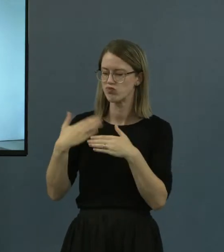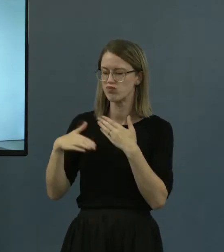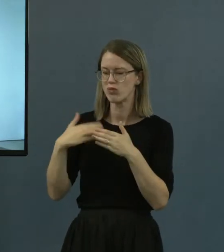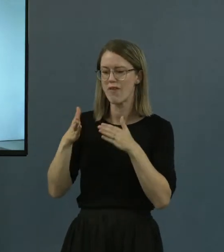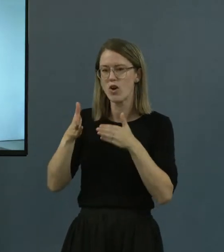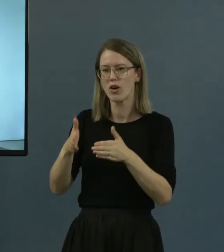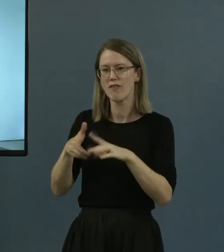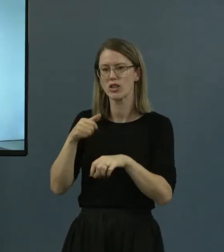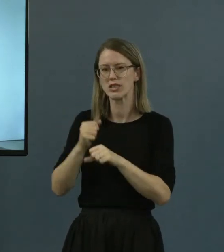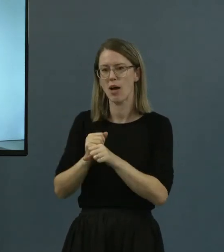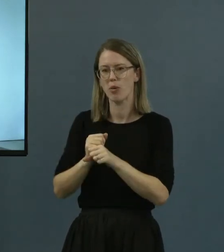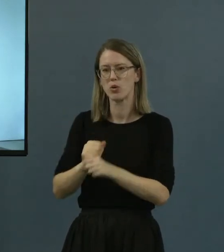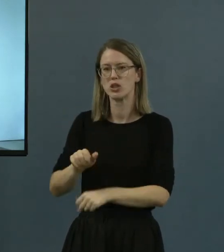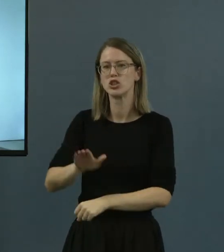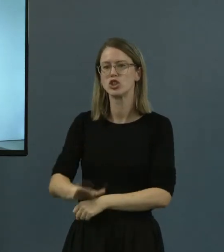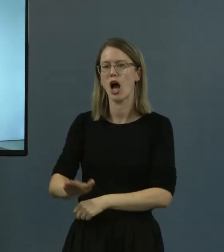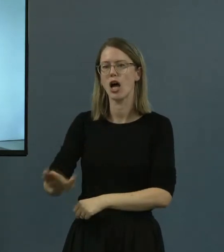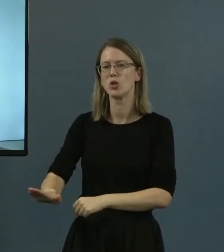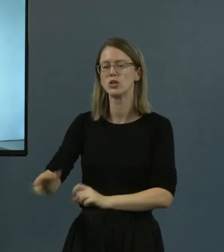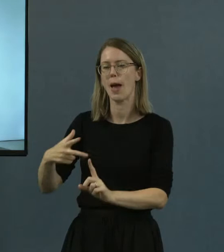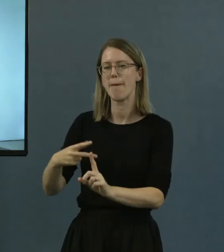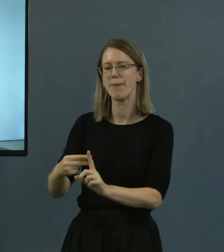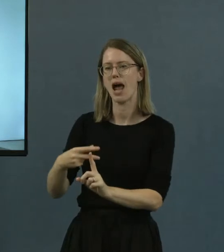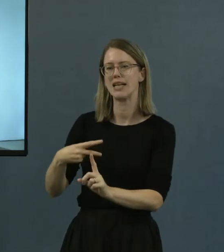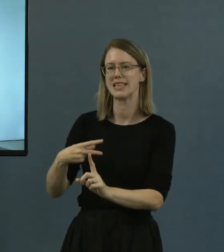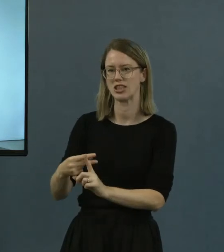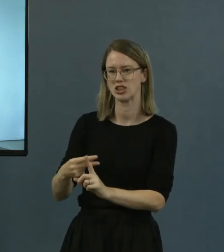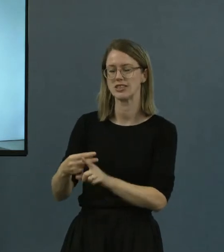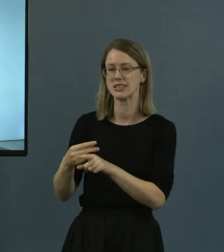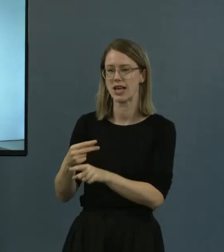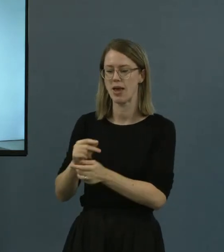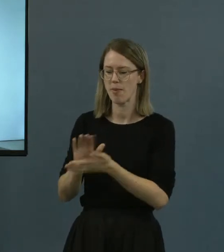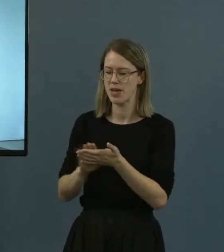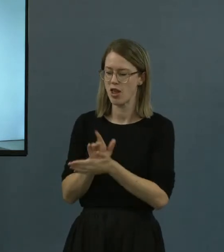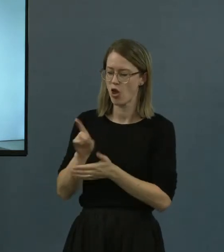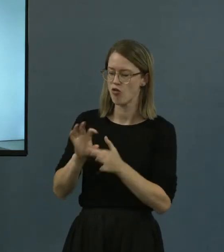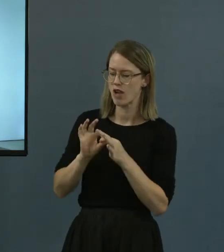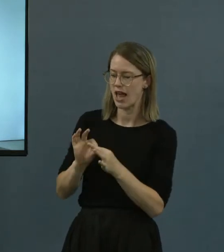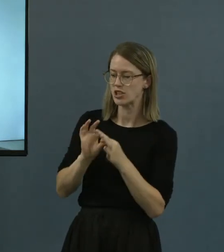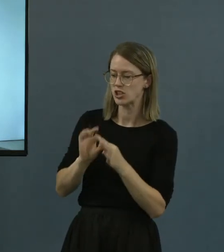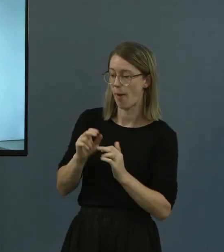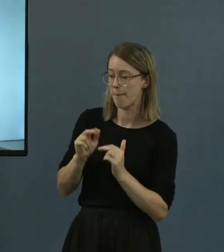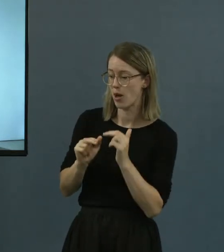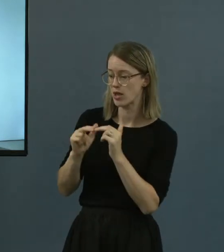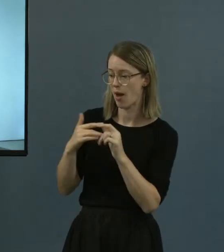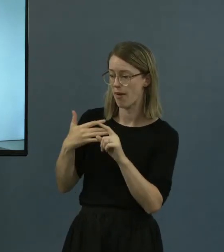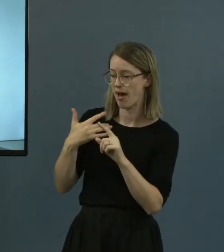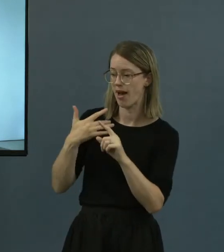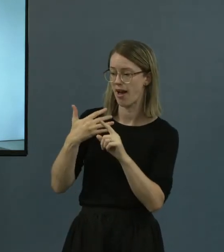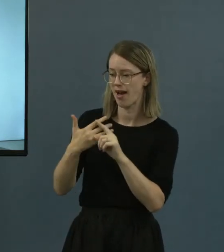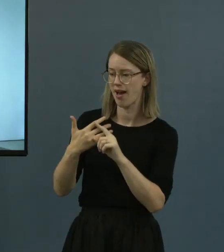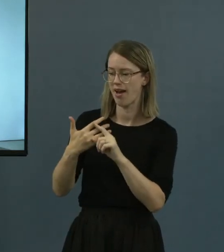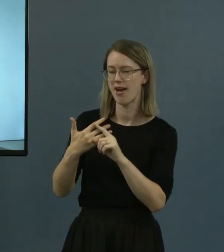already started refocussing on childhood immunisations. Some of those trusted relationships